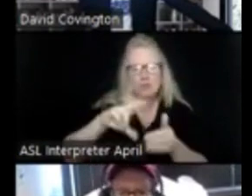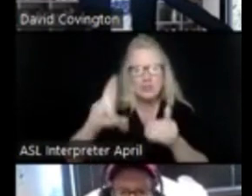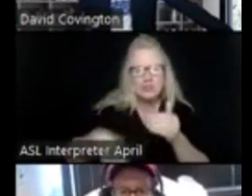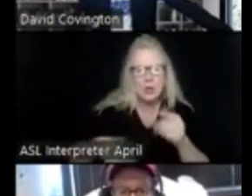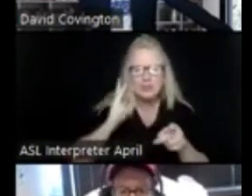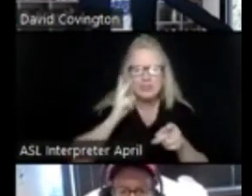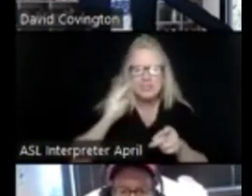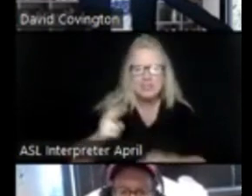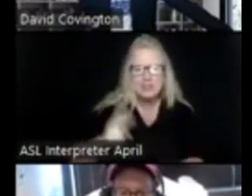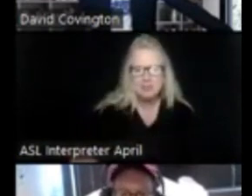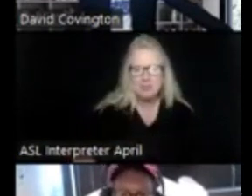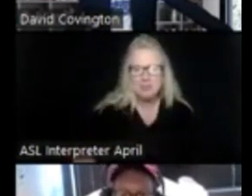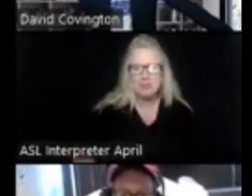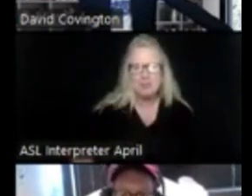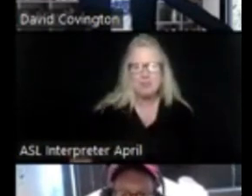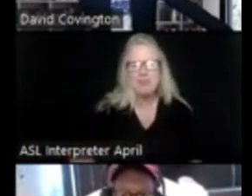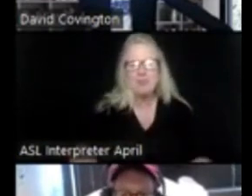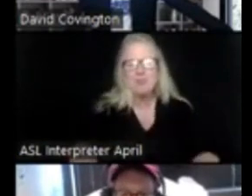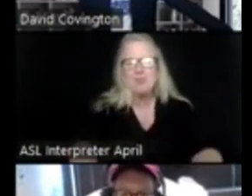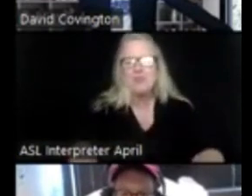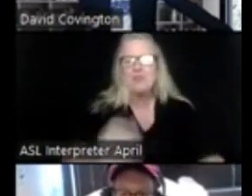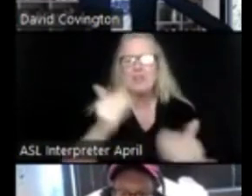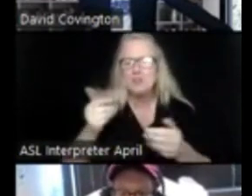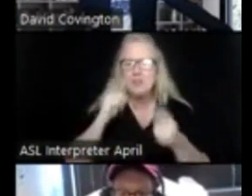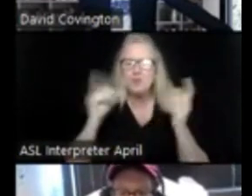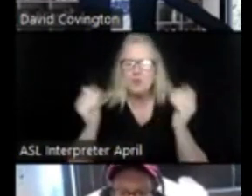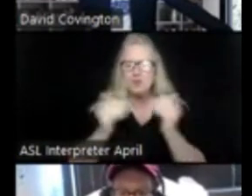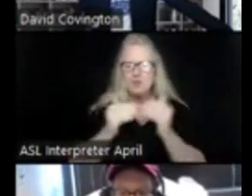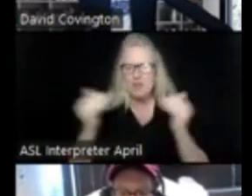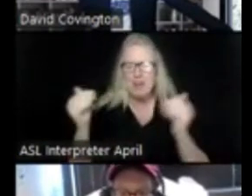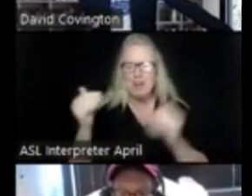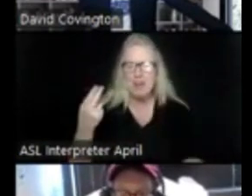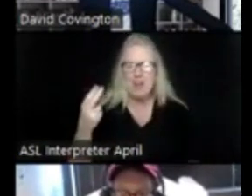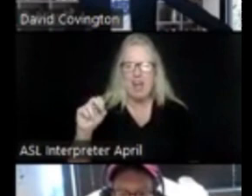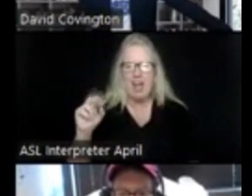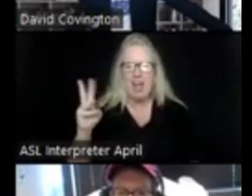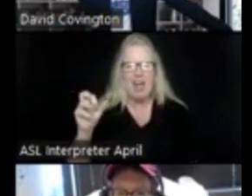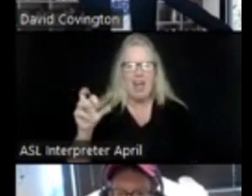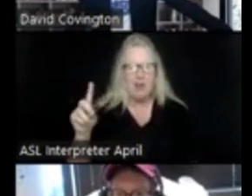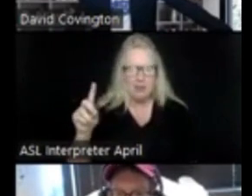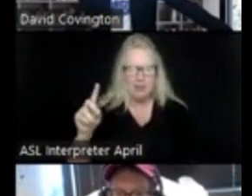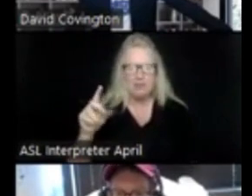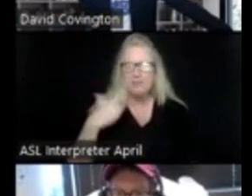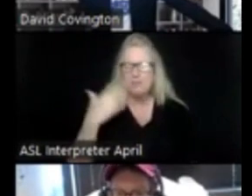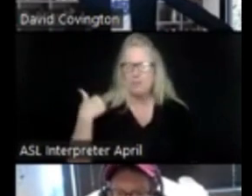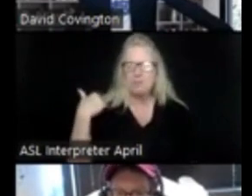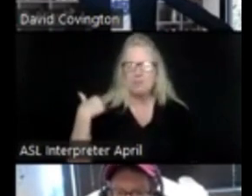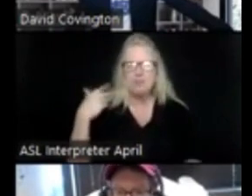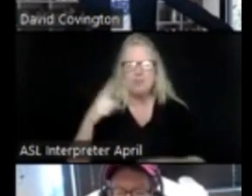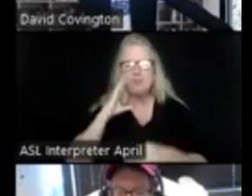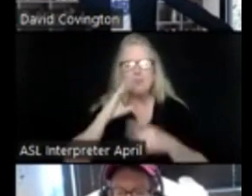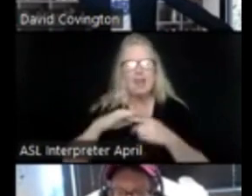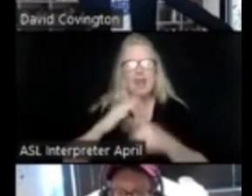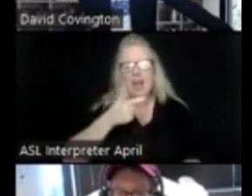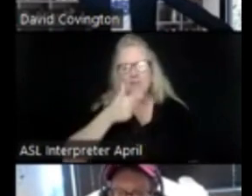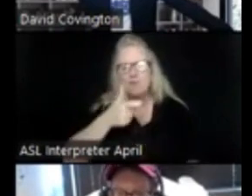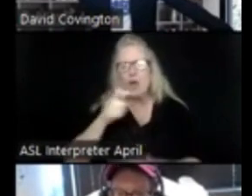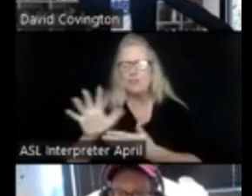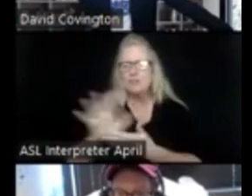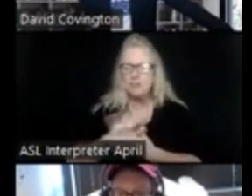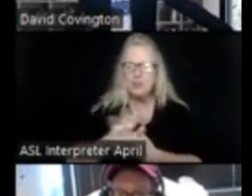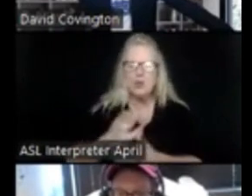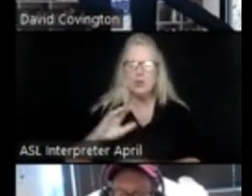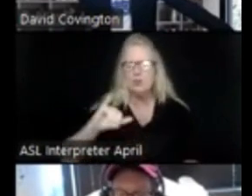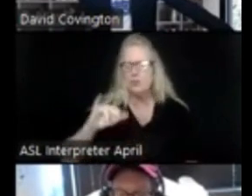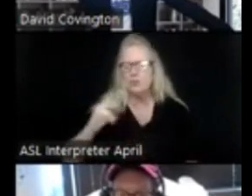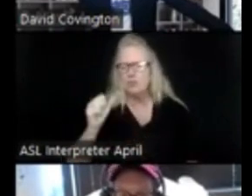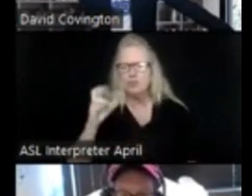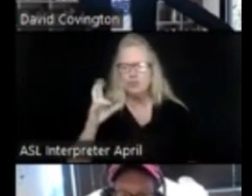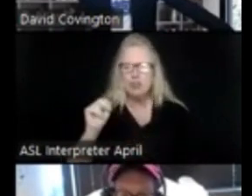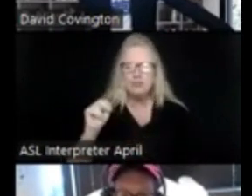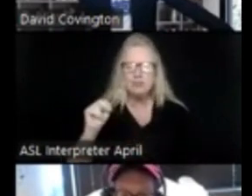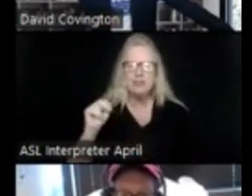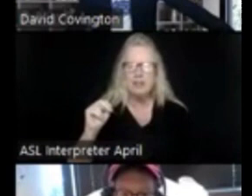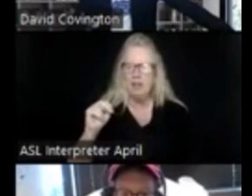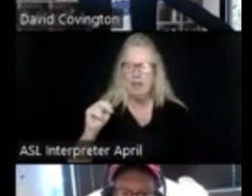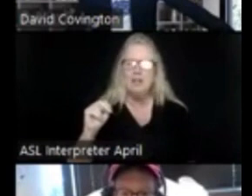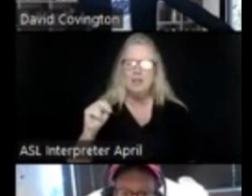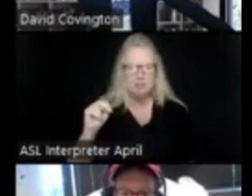JUST TO BE FAIR, I WATCHED VIDEOS OF JUSTIN AND PULLED ALL OF THE CONCEPTS.